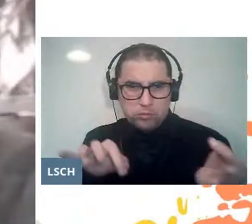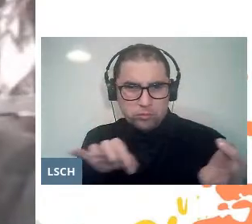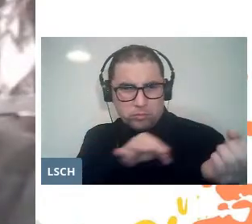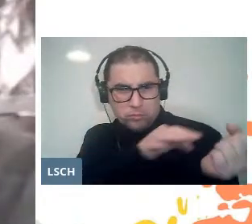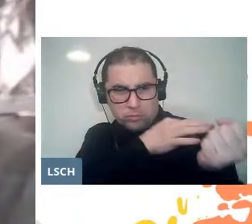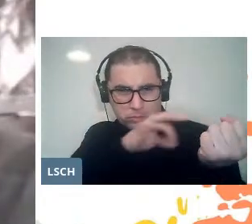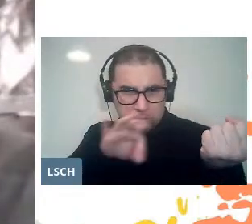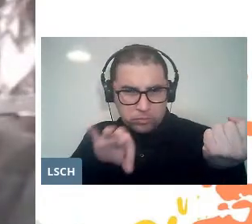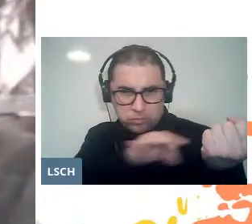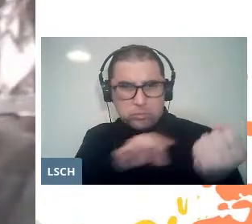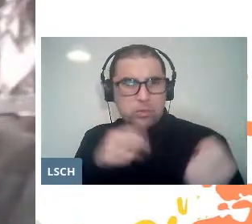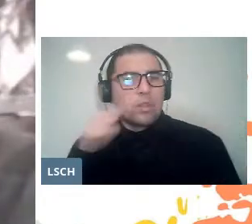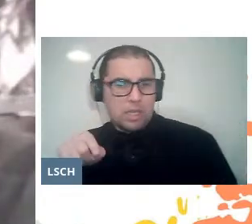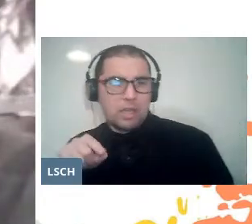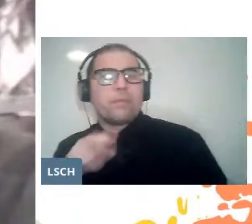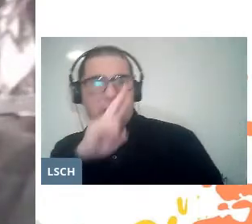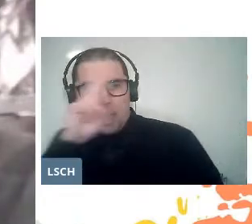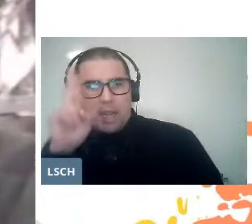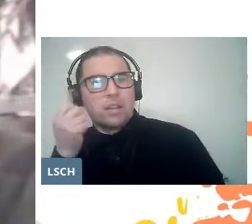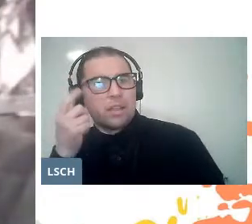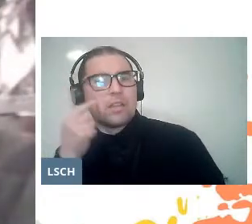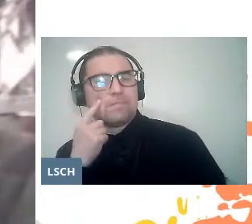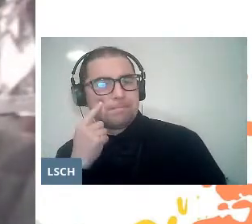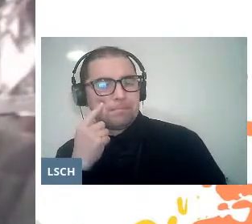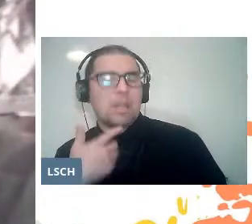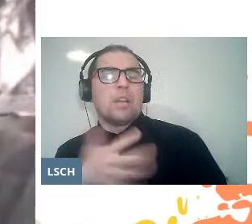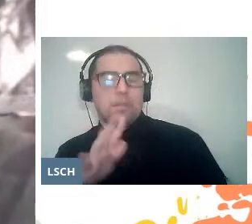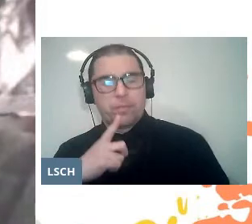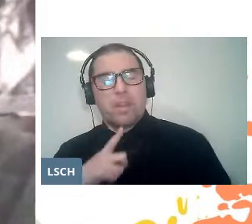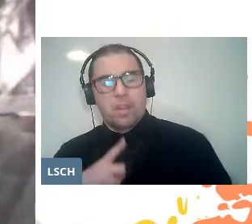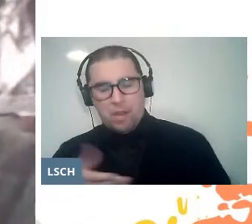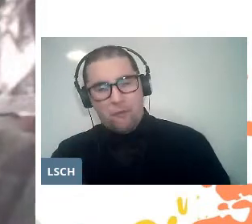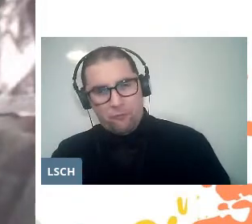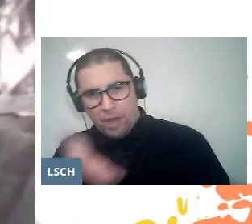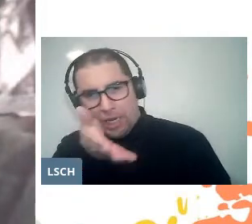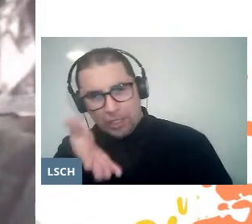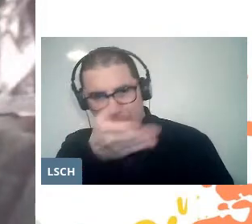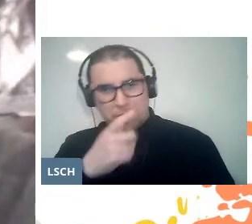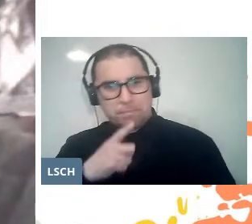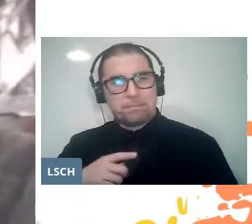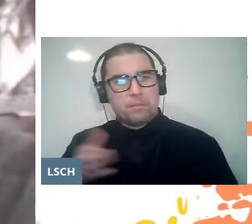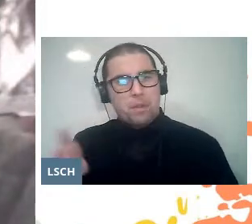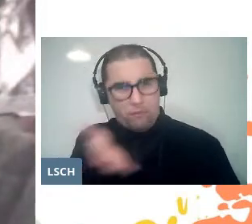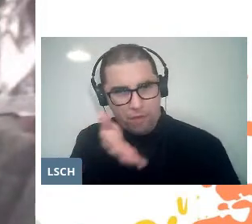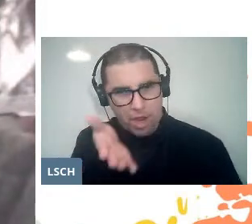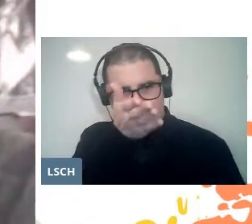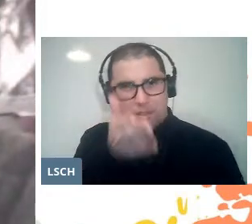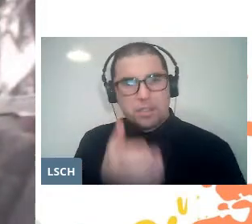the count agrees and gives his musicians vacations so that they can visit their families in Vienna.